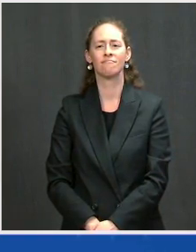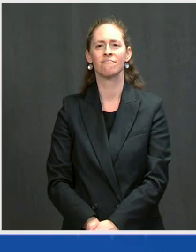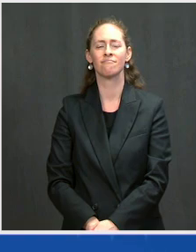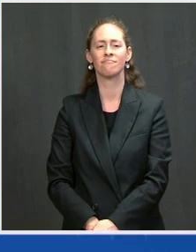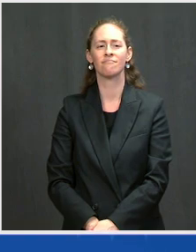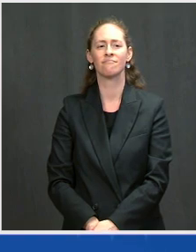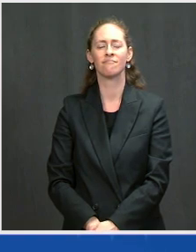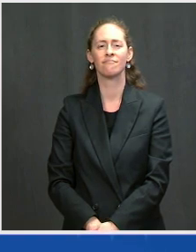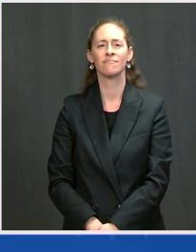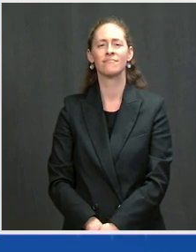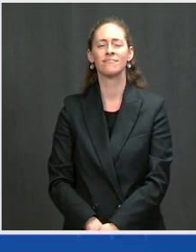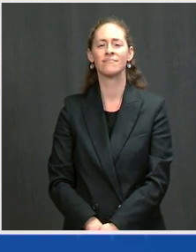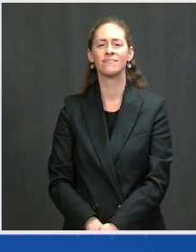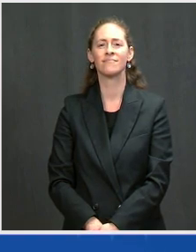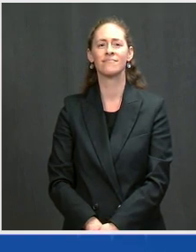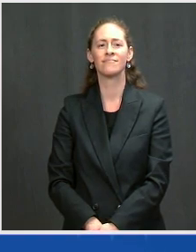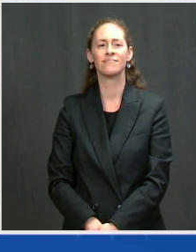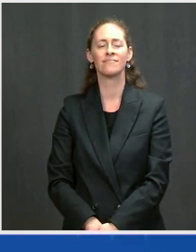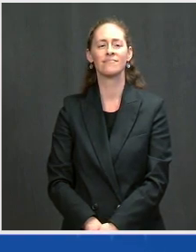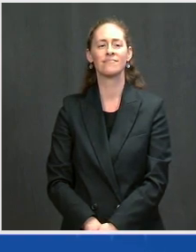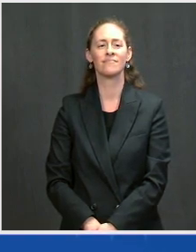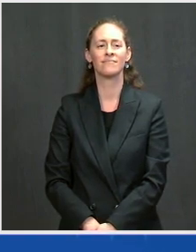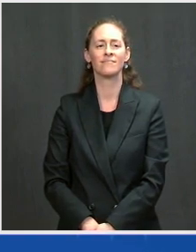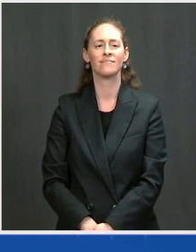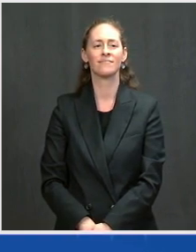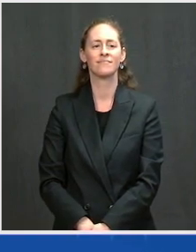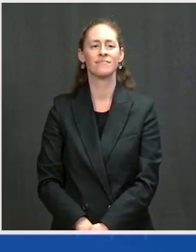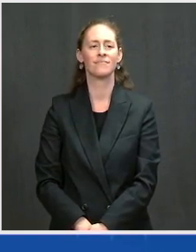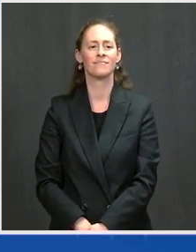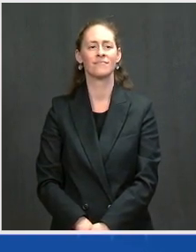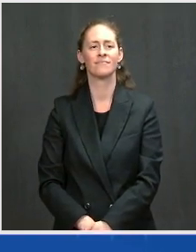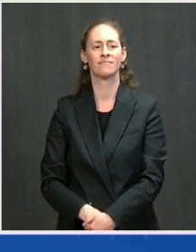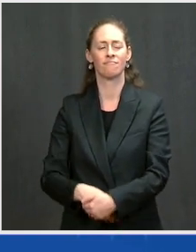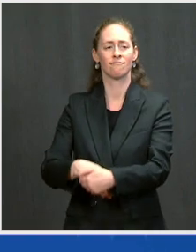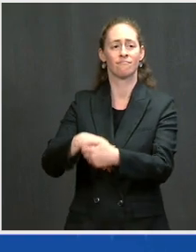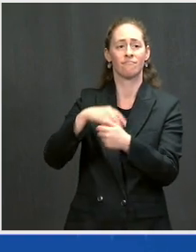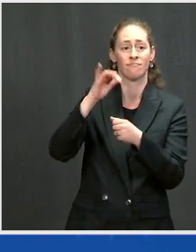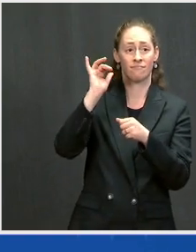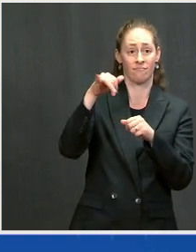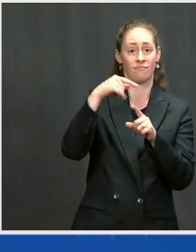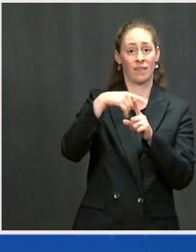but those men who were there under Lieutenant Puckett’s command, they’ll never forget his bravery.